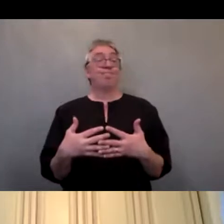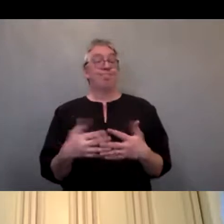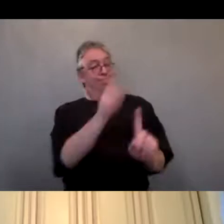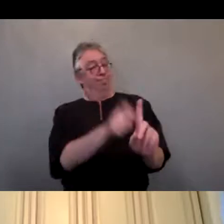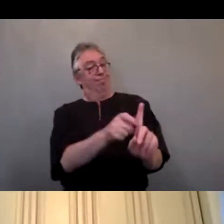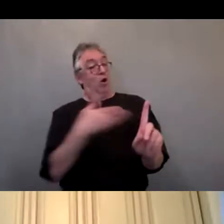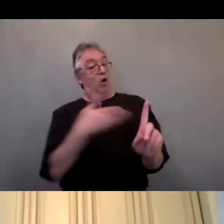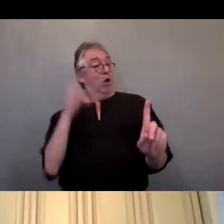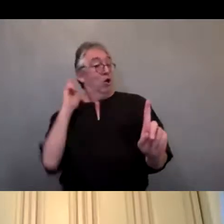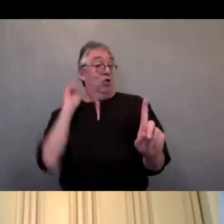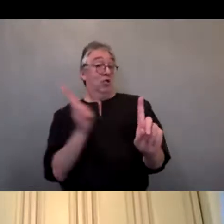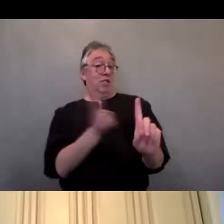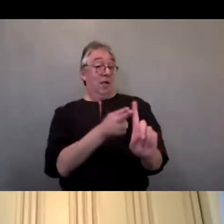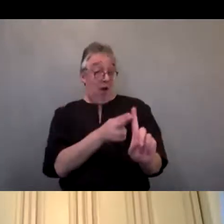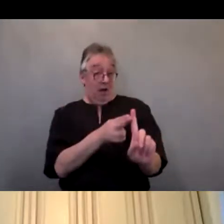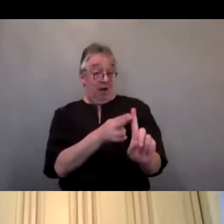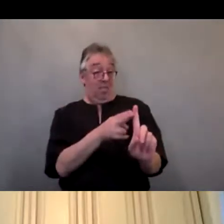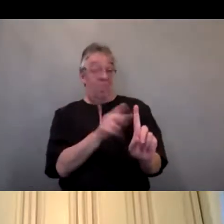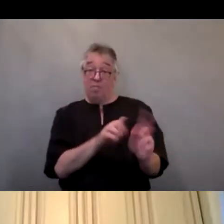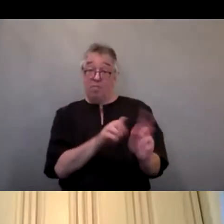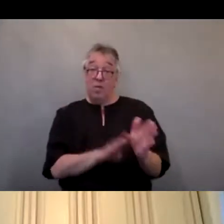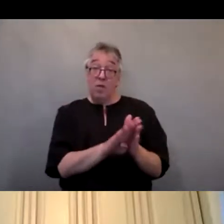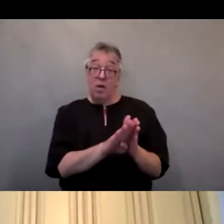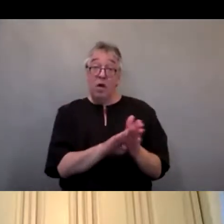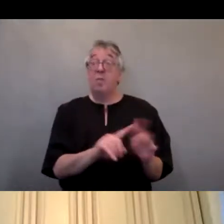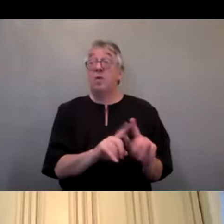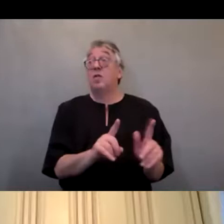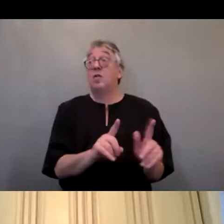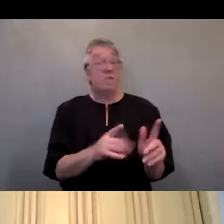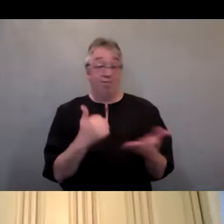on helping adults with a cochlear implant do